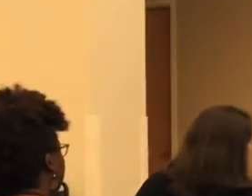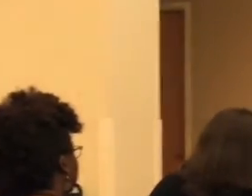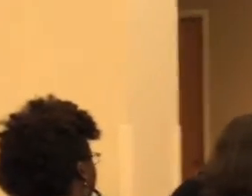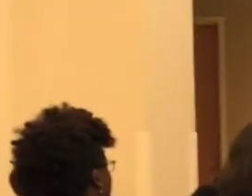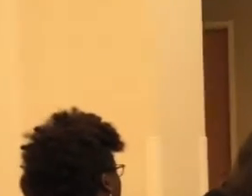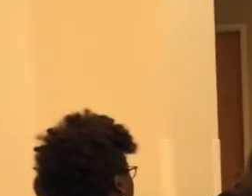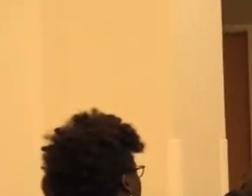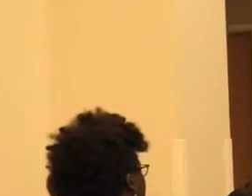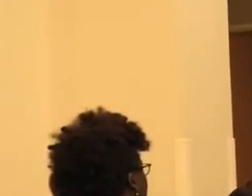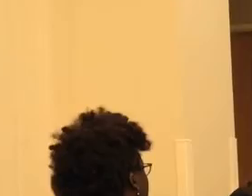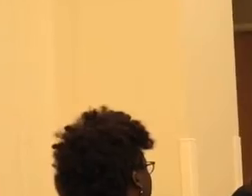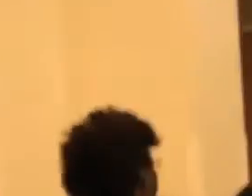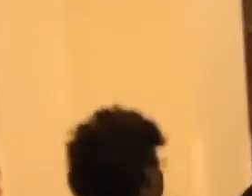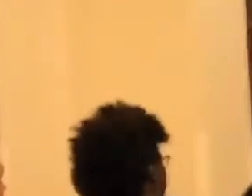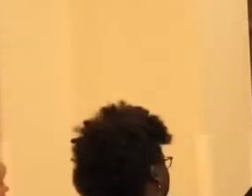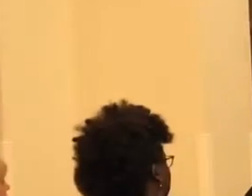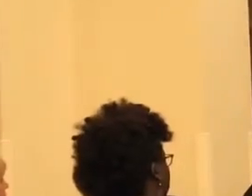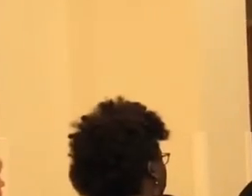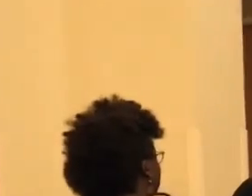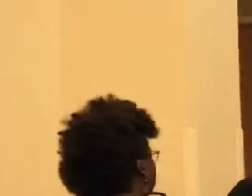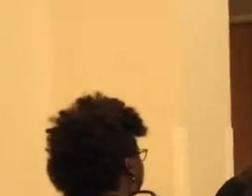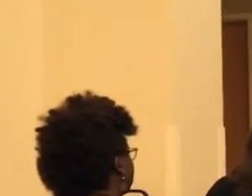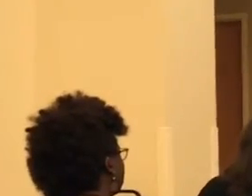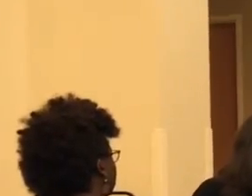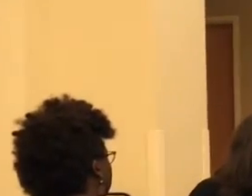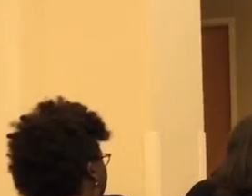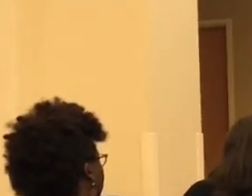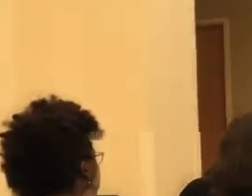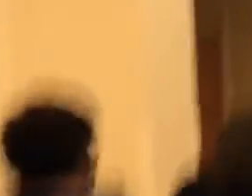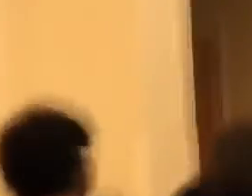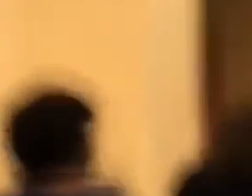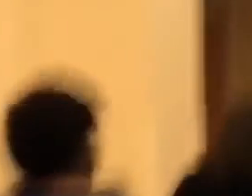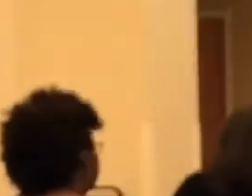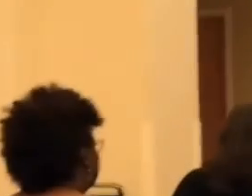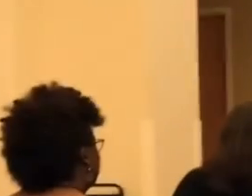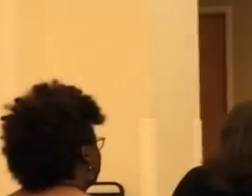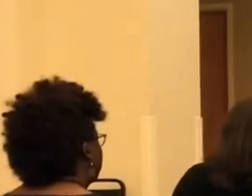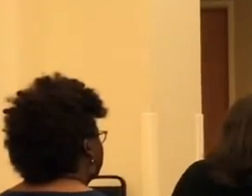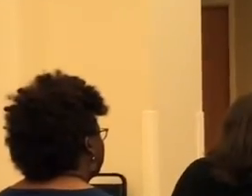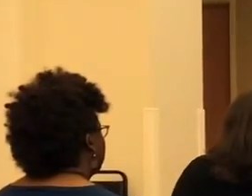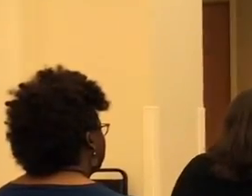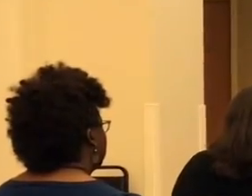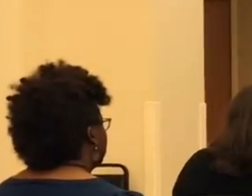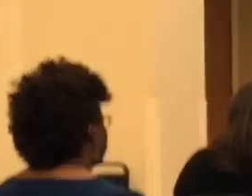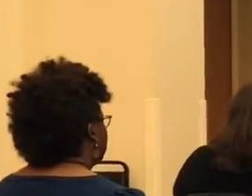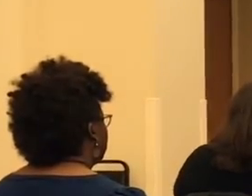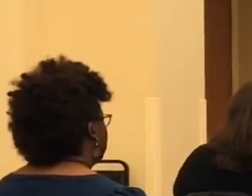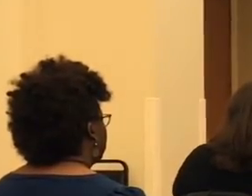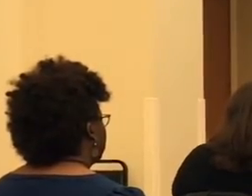And she said if you imagine using your hands to play a key to play the piano you have each of your fingers